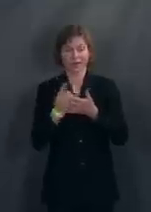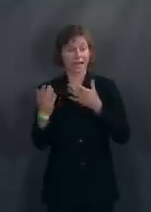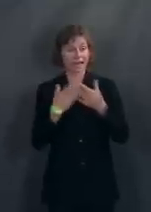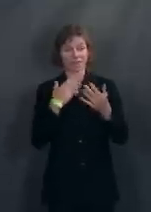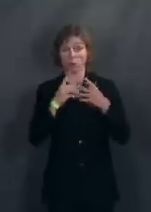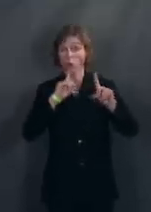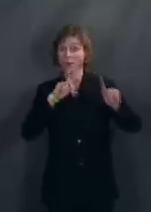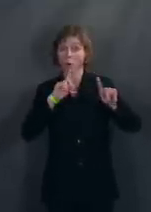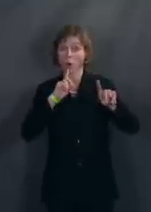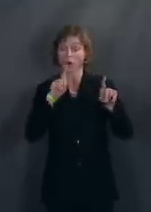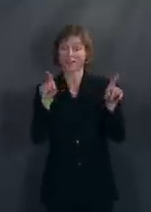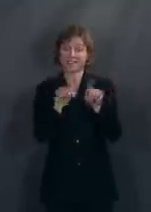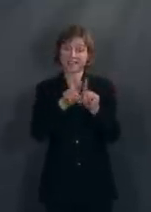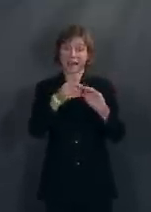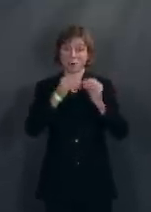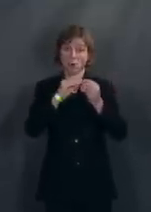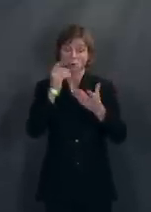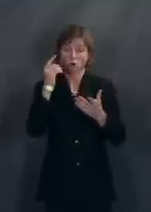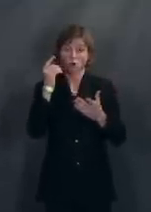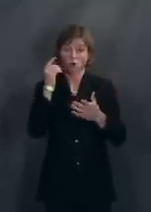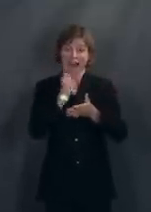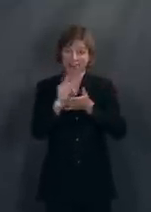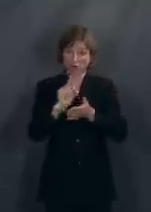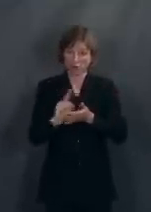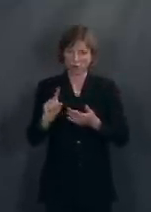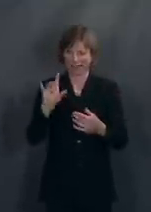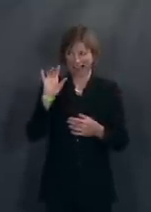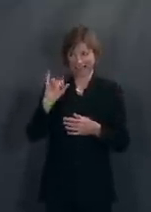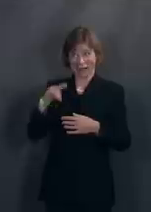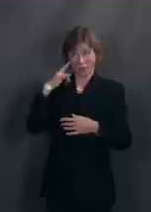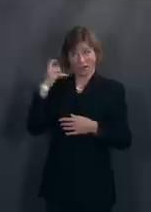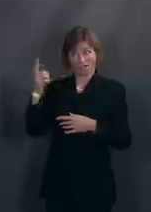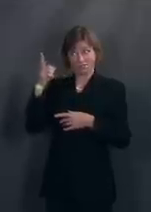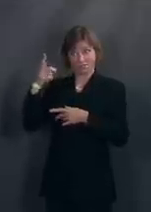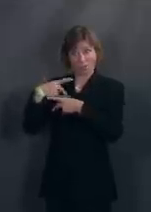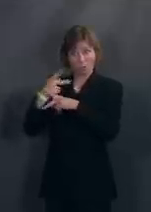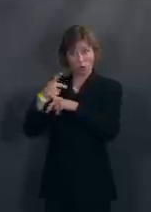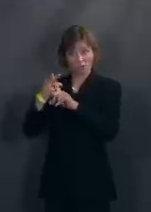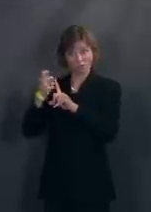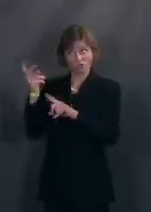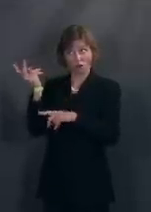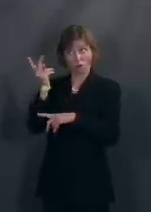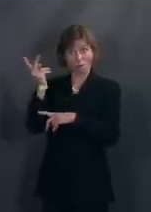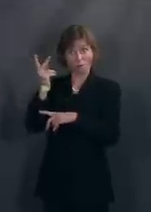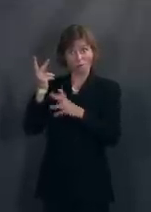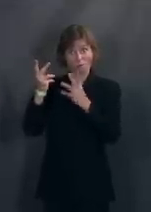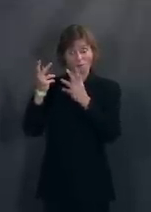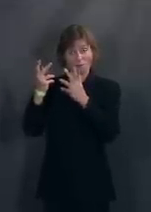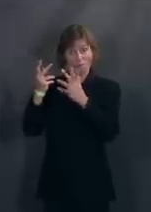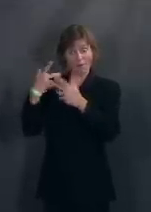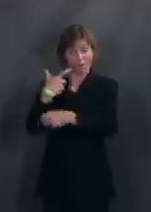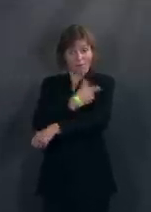Is it that production coming out of the Pfizer during the plants varies by week or what is causing that fluctuation?